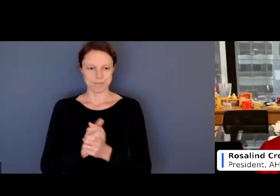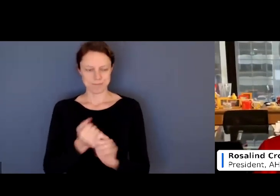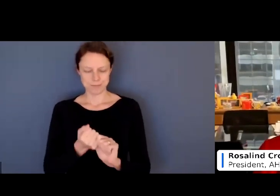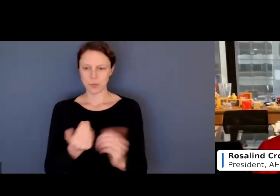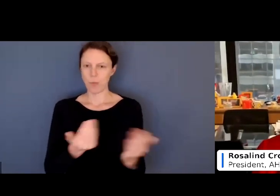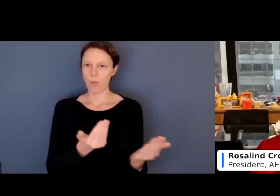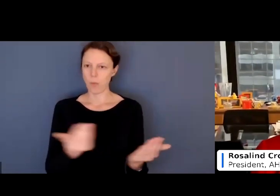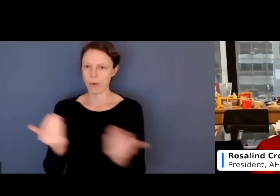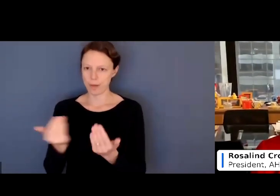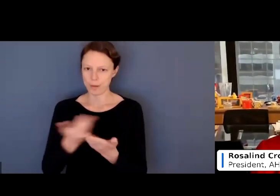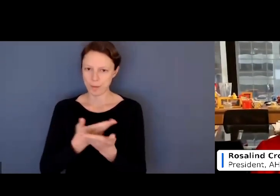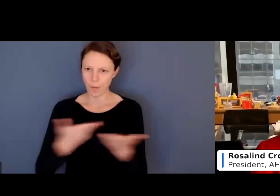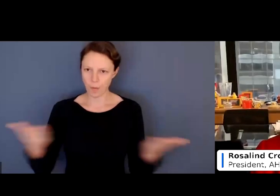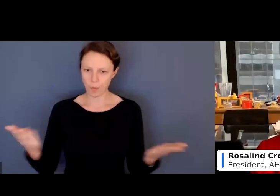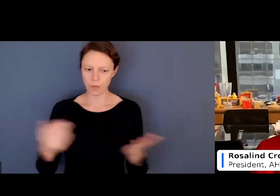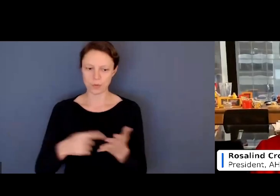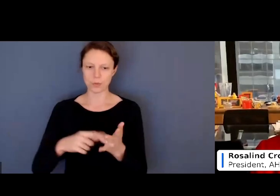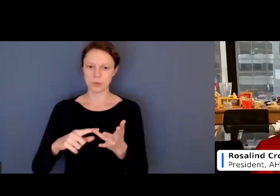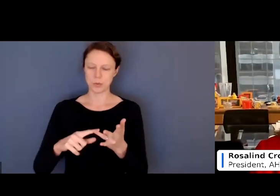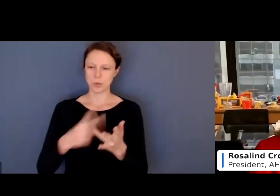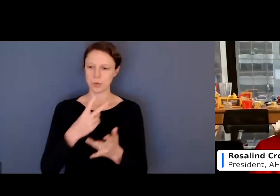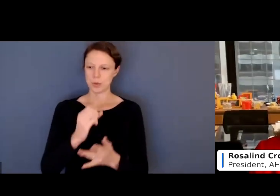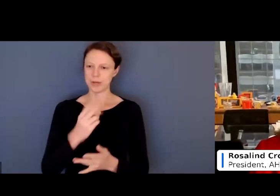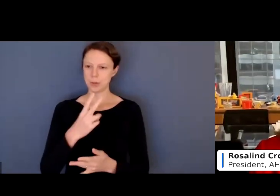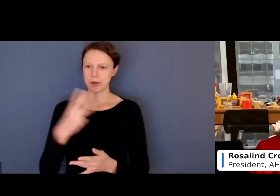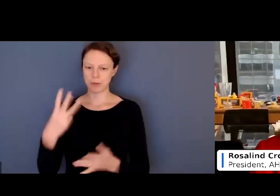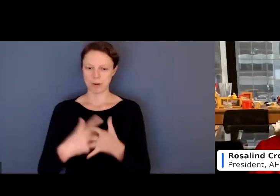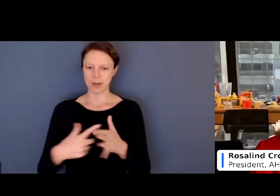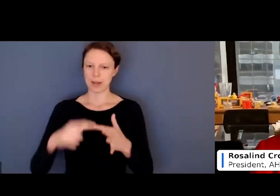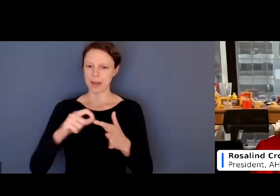Kep Enderby Memorial Lecture, and I extend my warmest